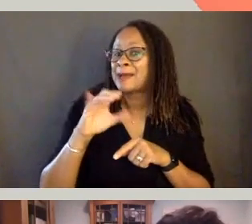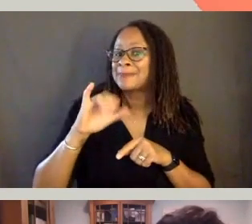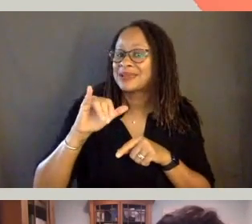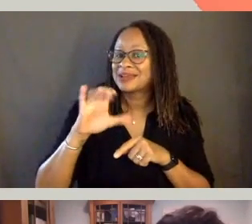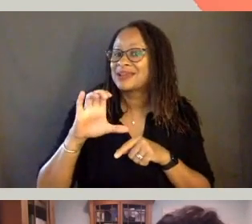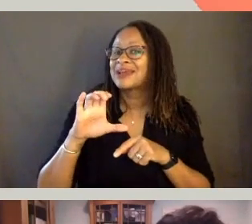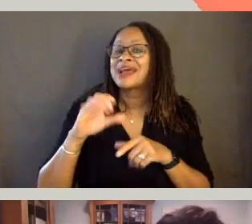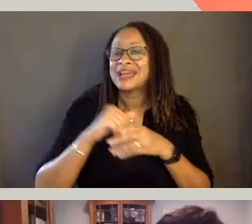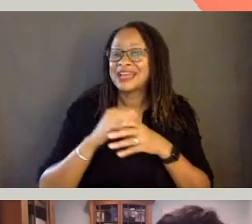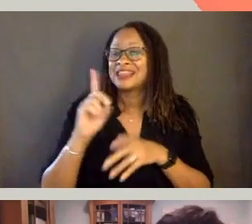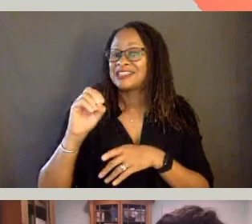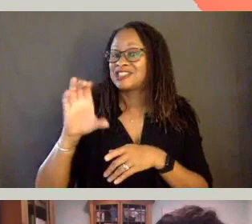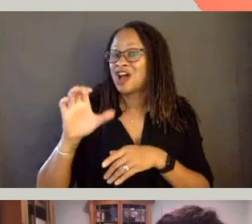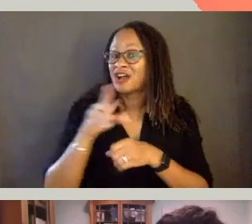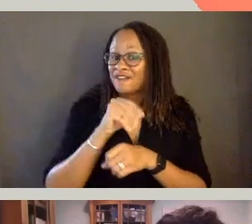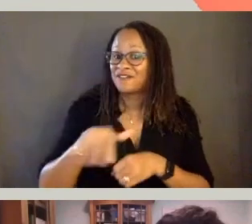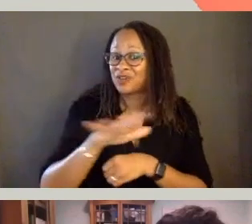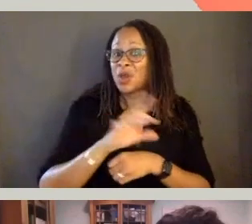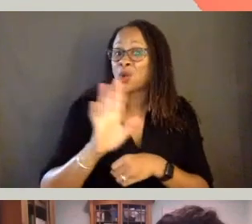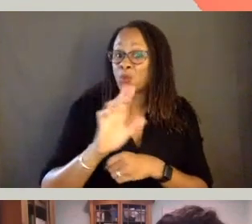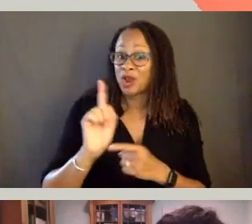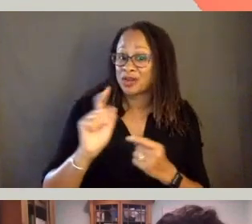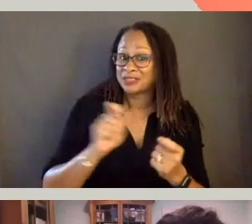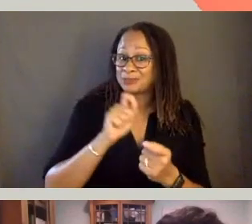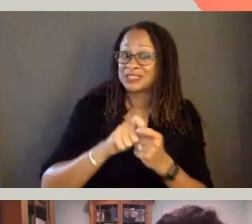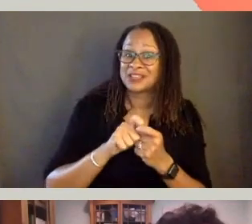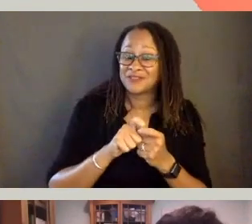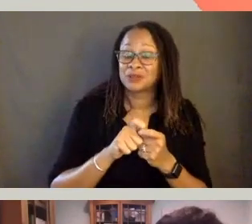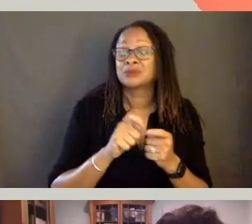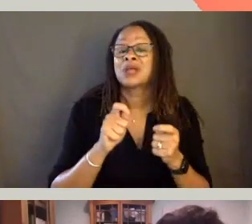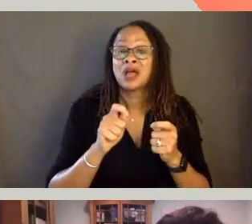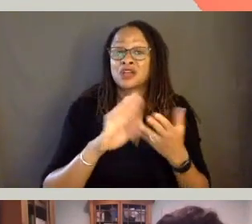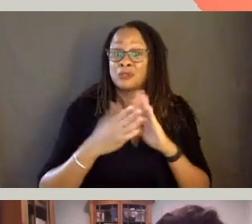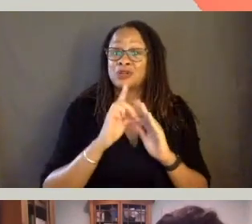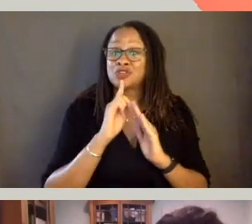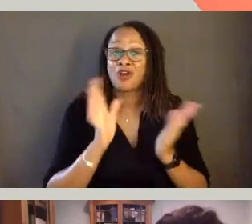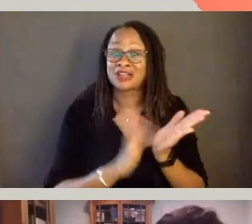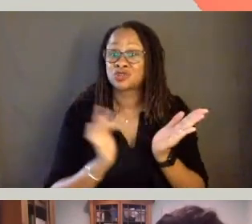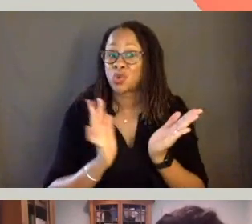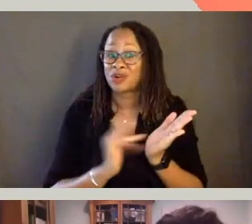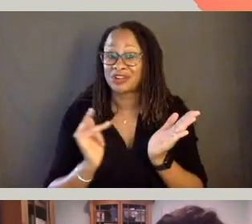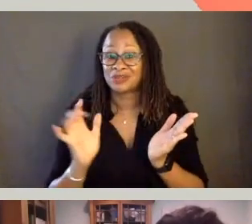where our particular communities are also excluded. So sometimes I feel like I'm sandwiched